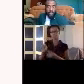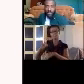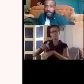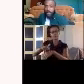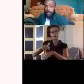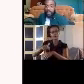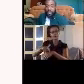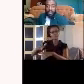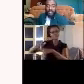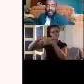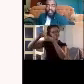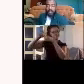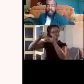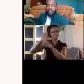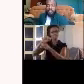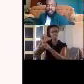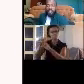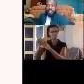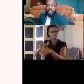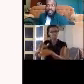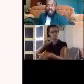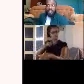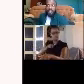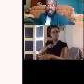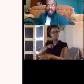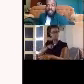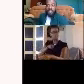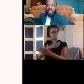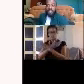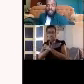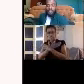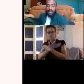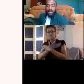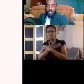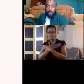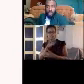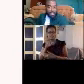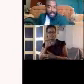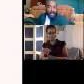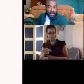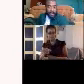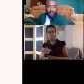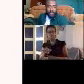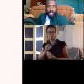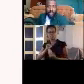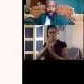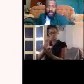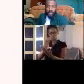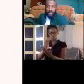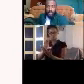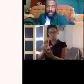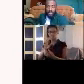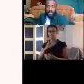whatever that might be, sometimes, and it's still very consumeristic, a very consumerist